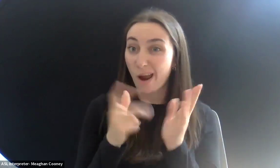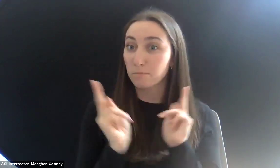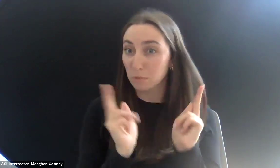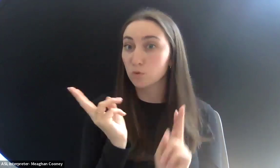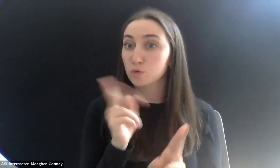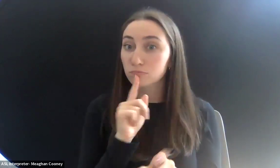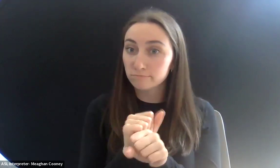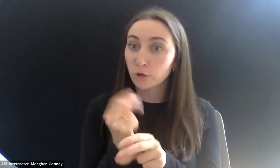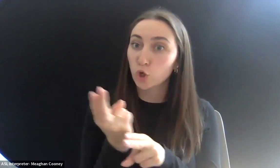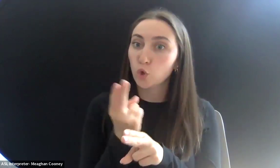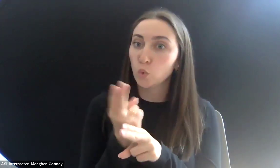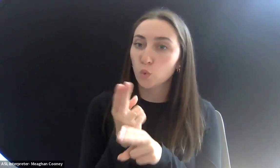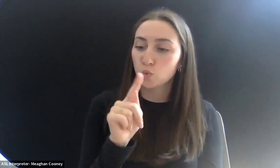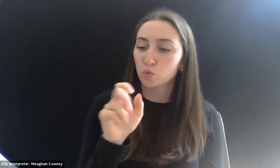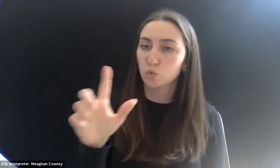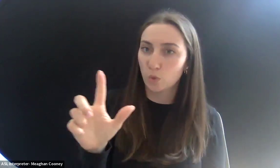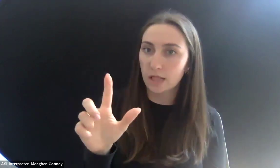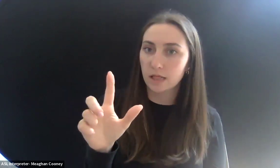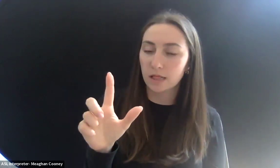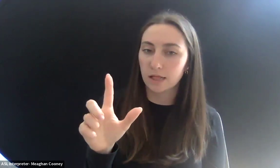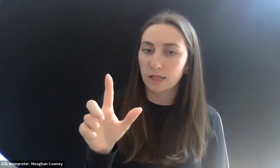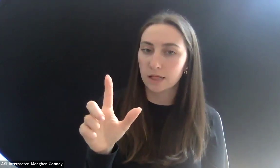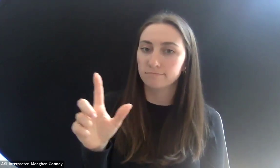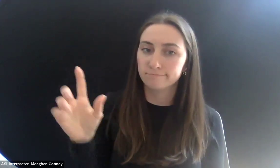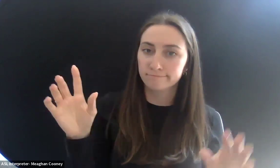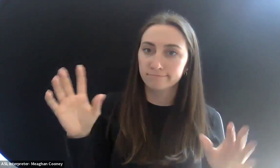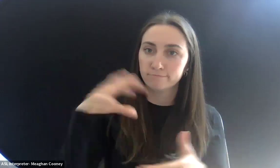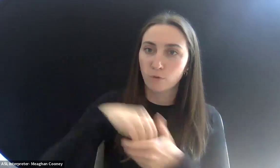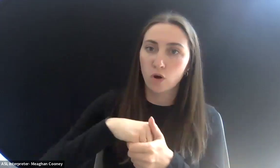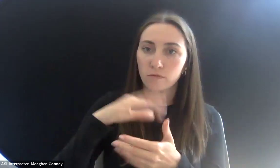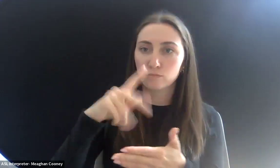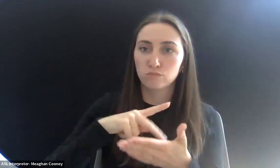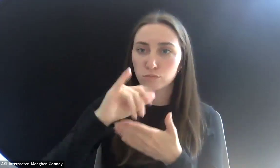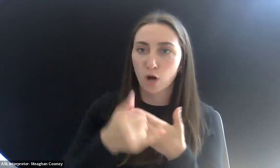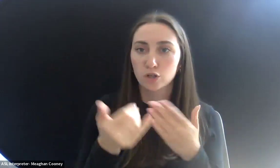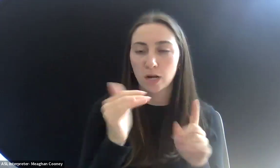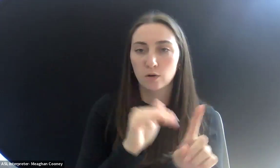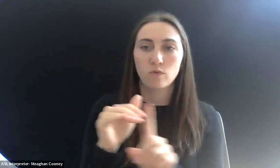tool as AS as part of the project notification process filing process.